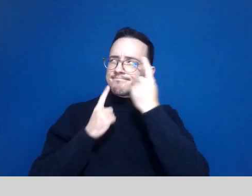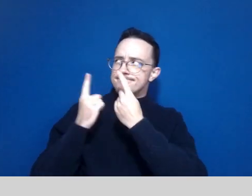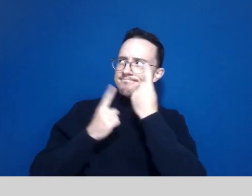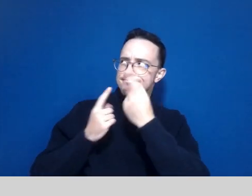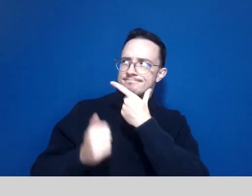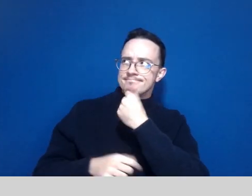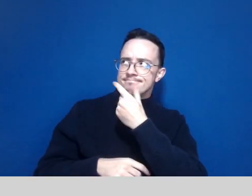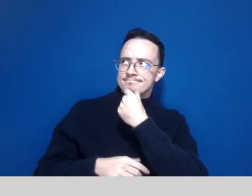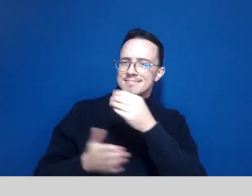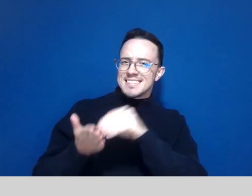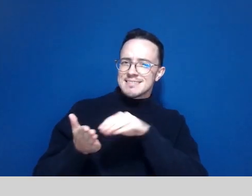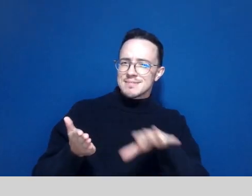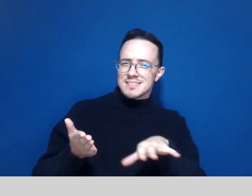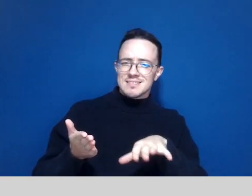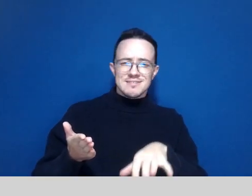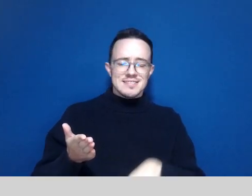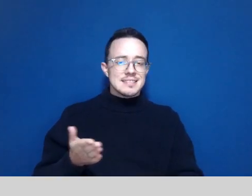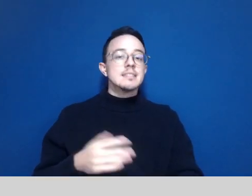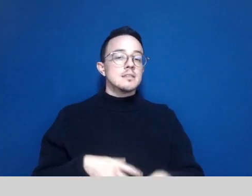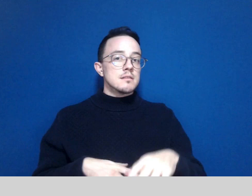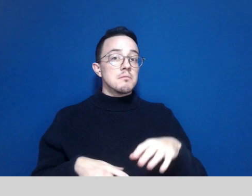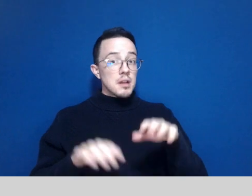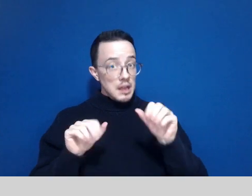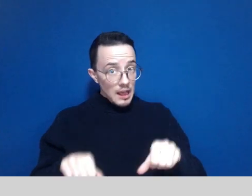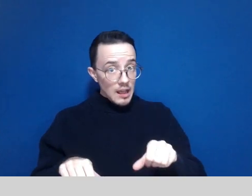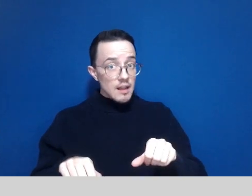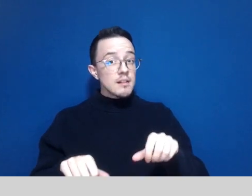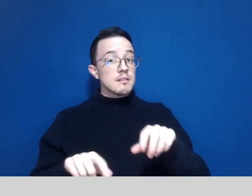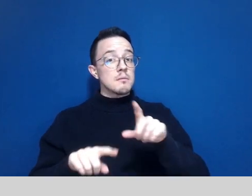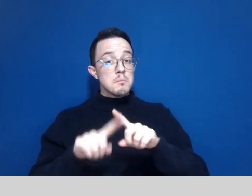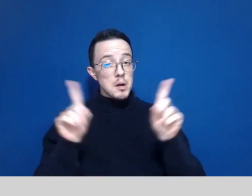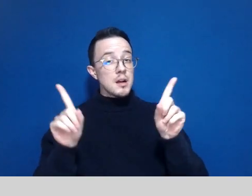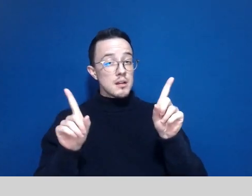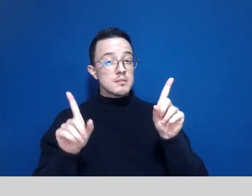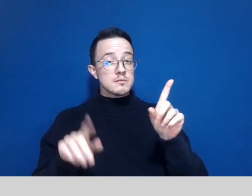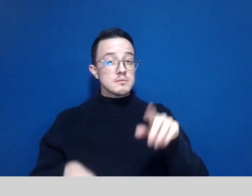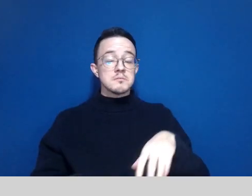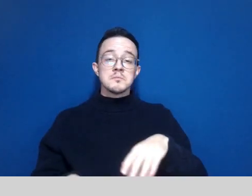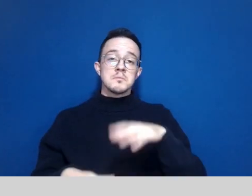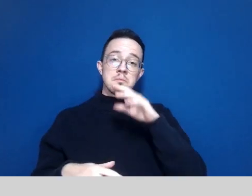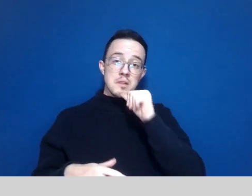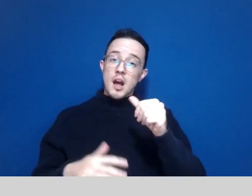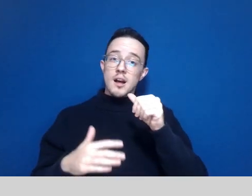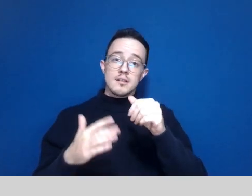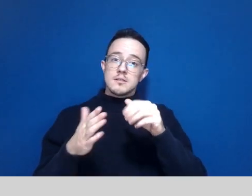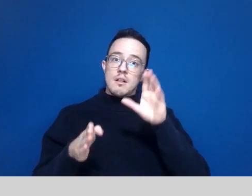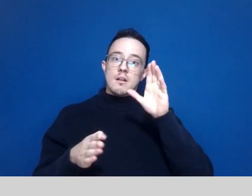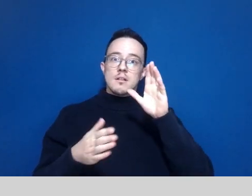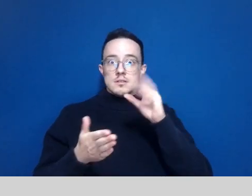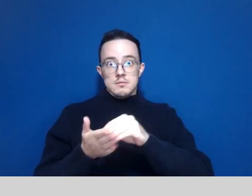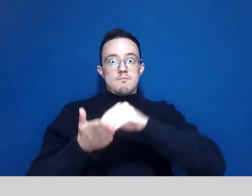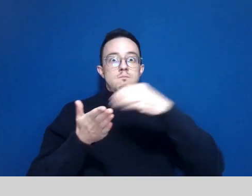But I'm hoping by the end of this, I'm going to show you that they're not only not that expensive